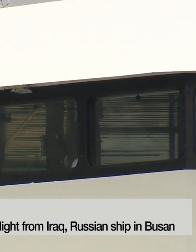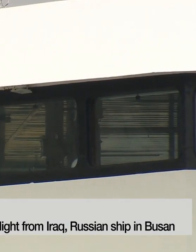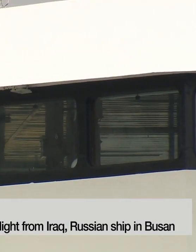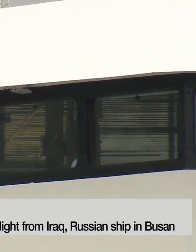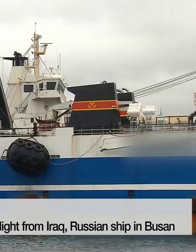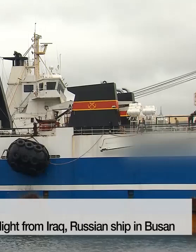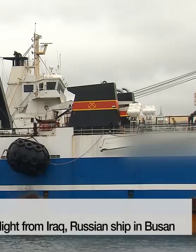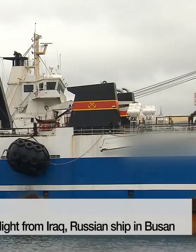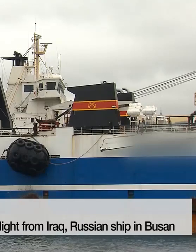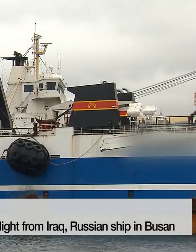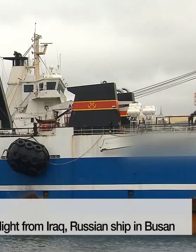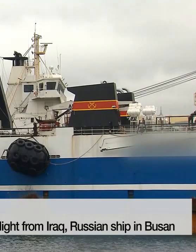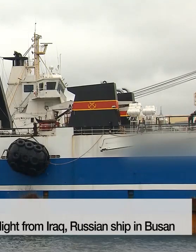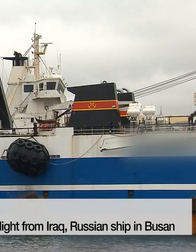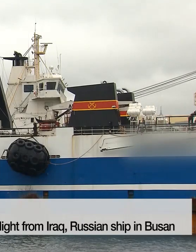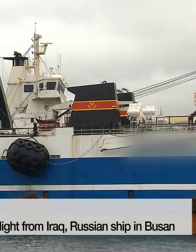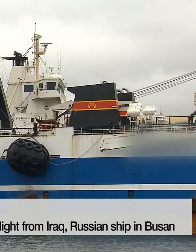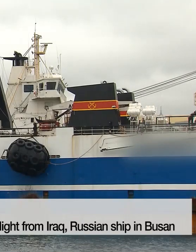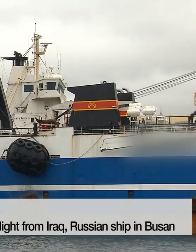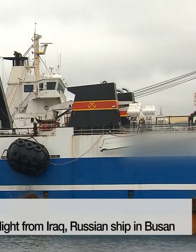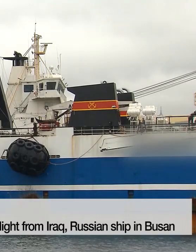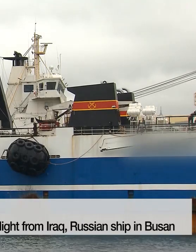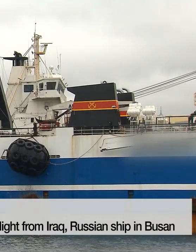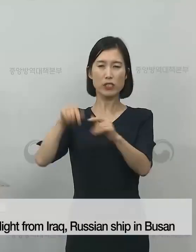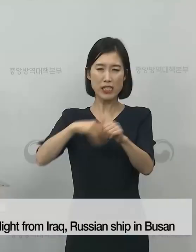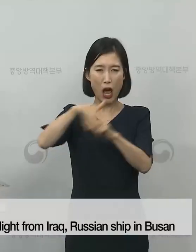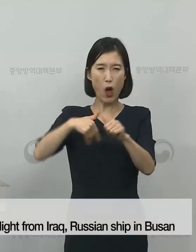These will also appear in the figures reported on Saturday.